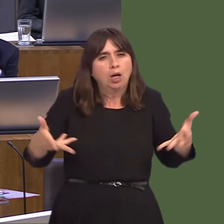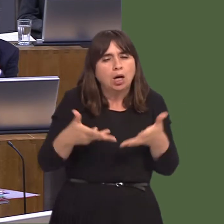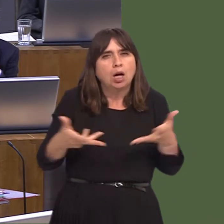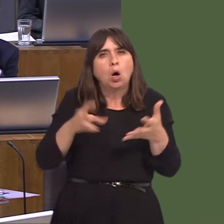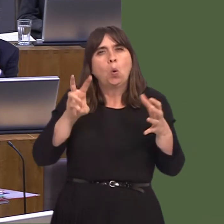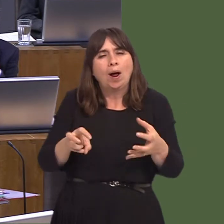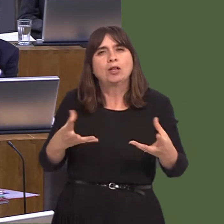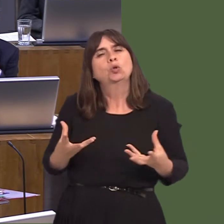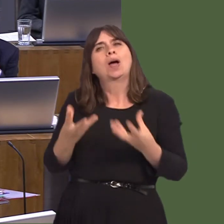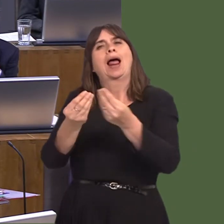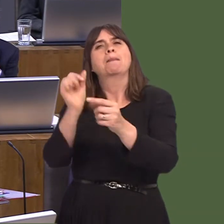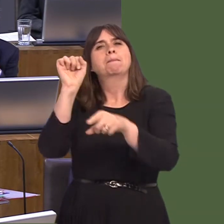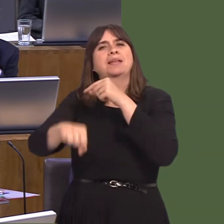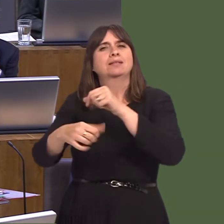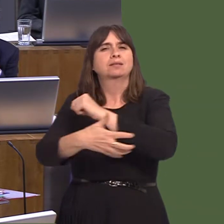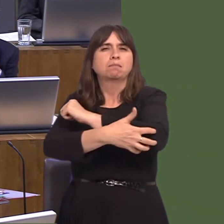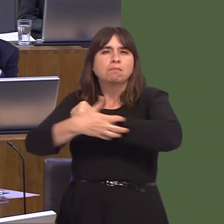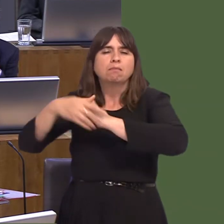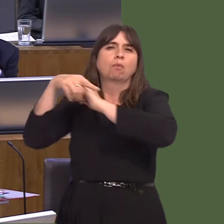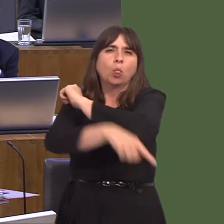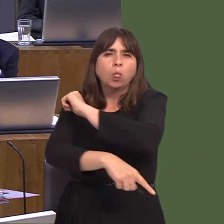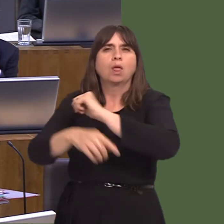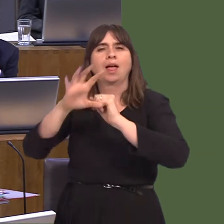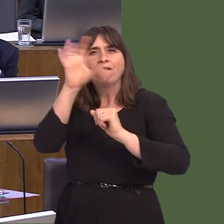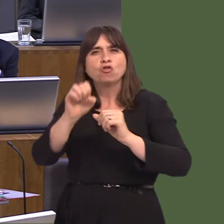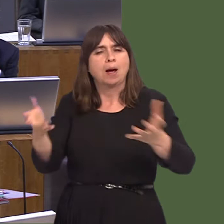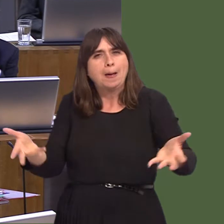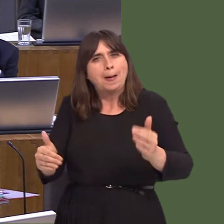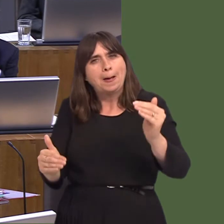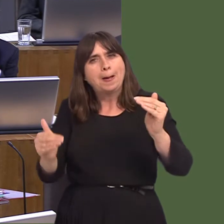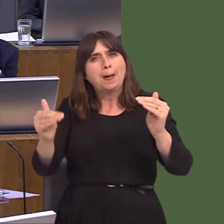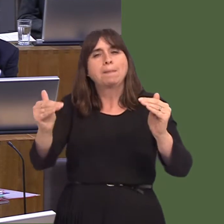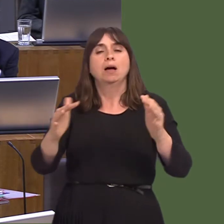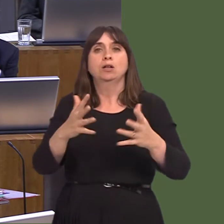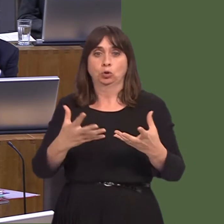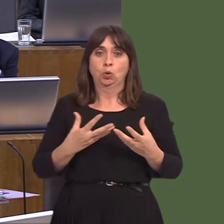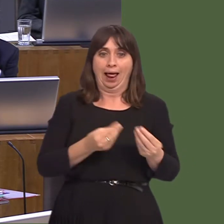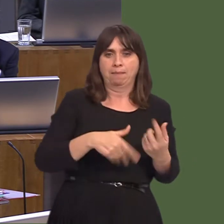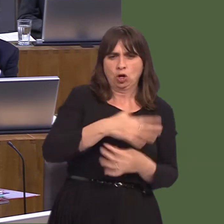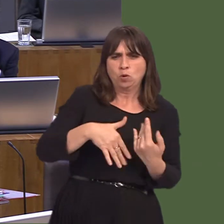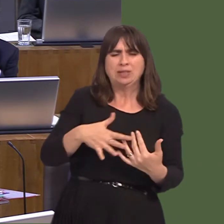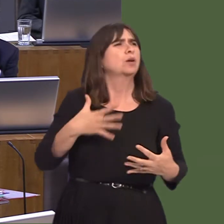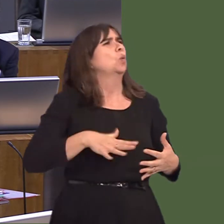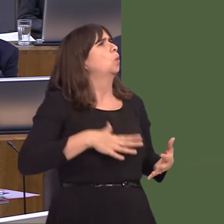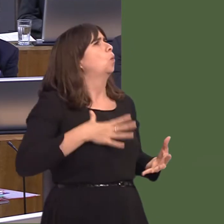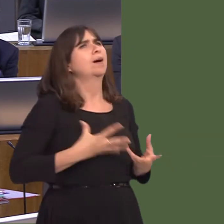to combating poverty in Africa, but also designed, of course, to help community groups and community links to contribute to that agenda.